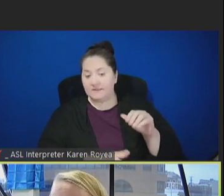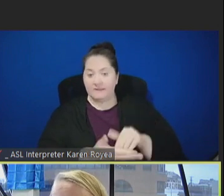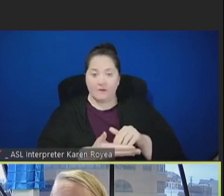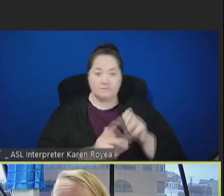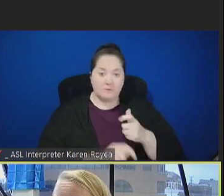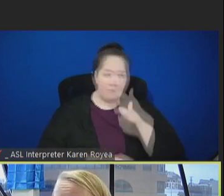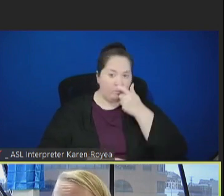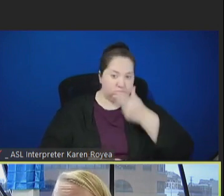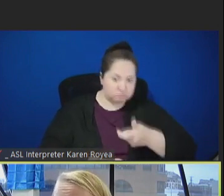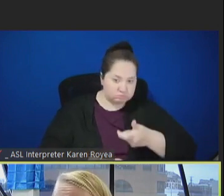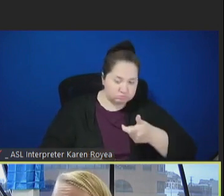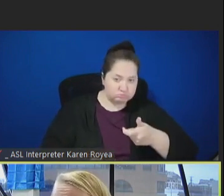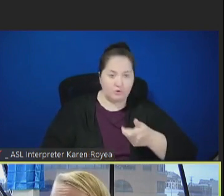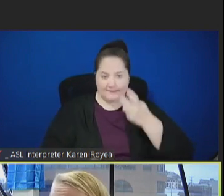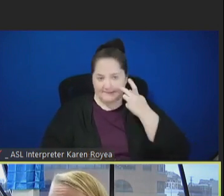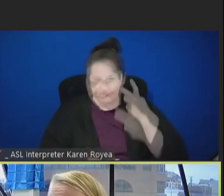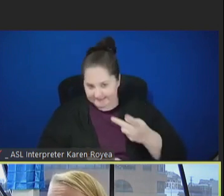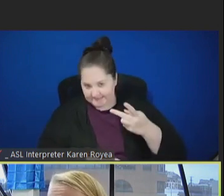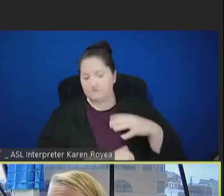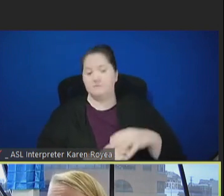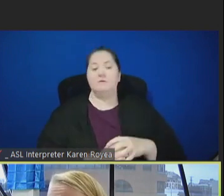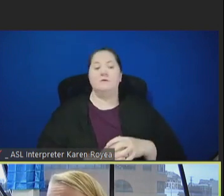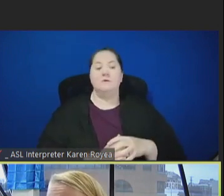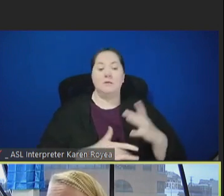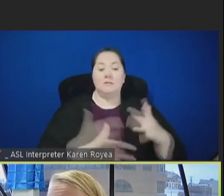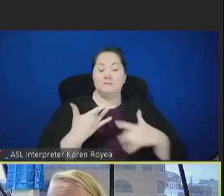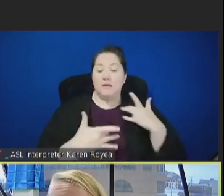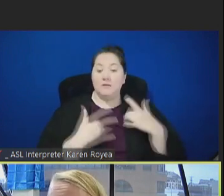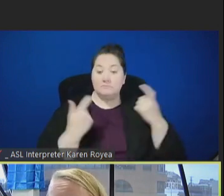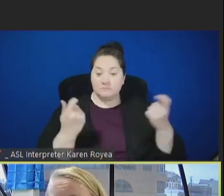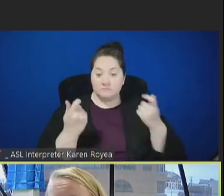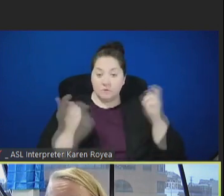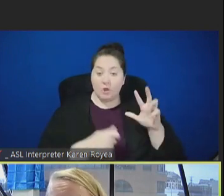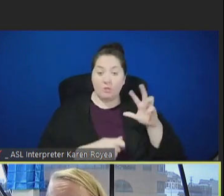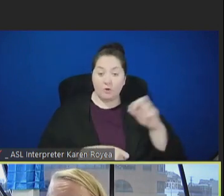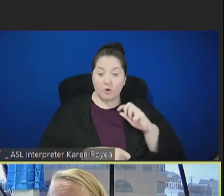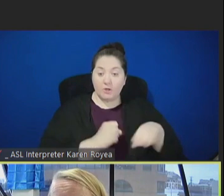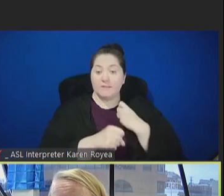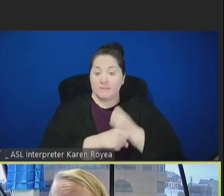We're just really excited to celebrate the 30-year anniversary of the Vaccines for Children program